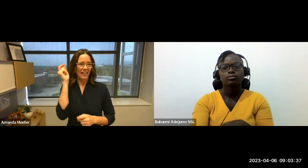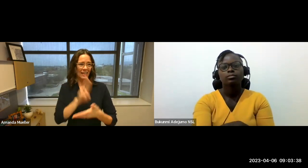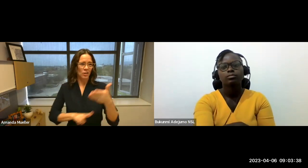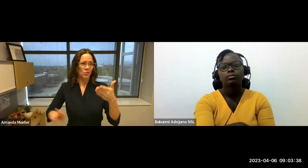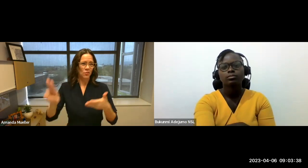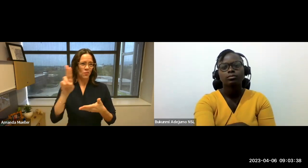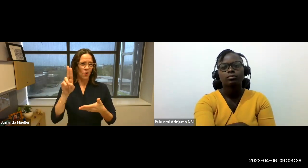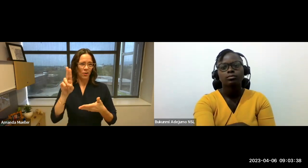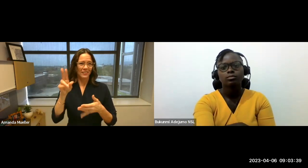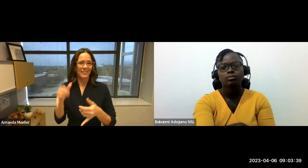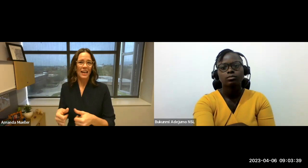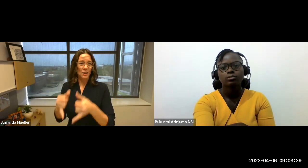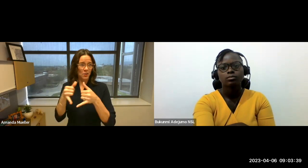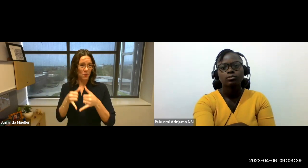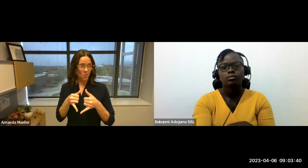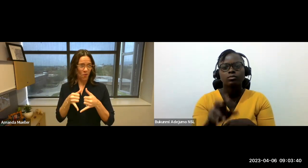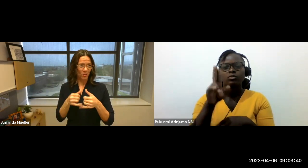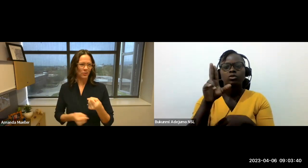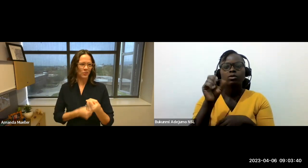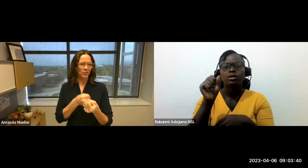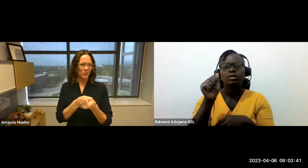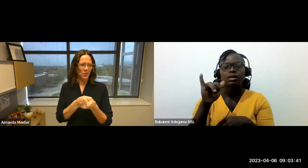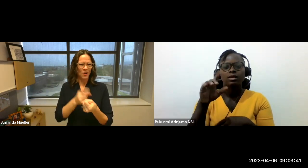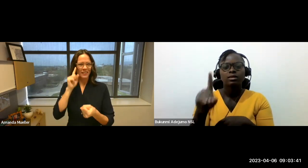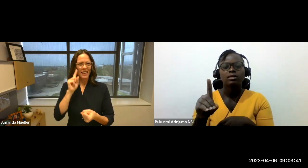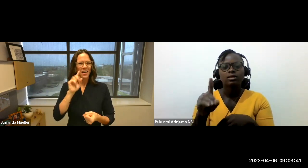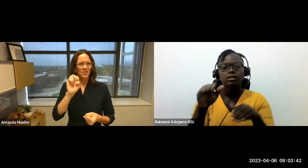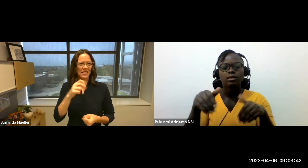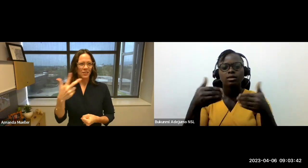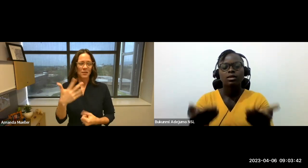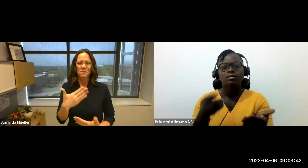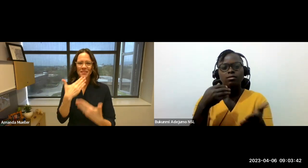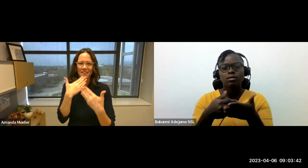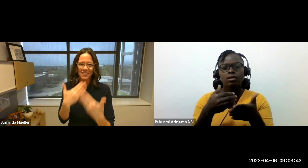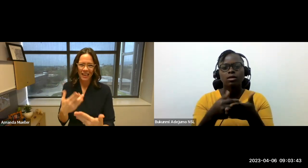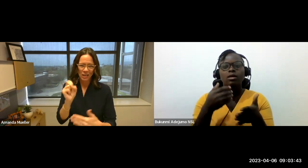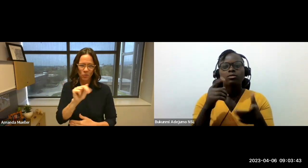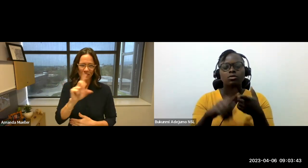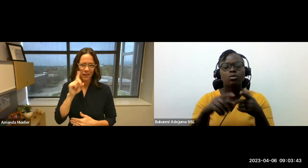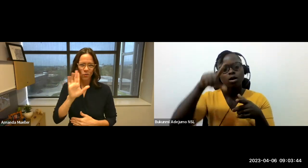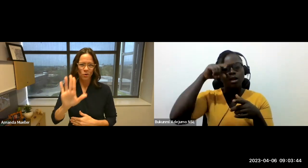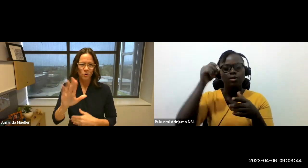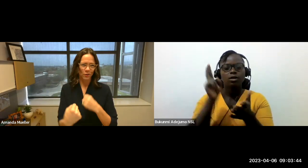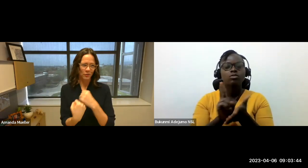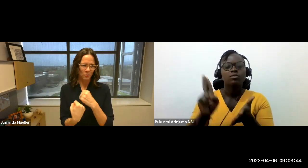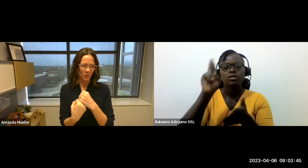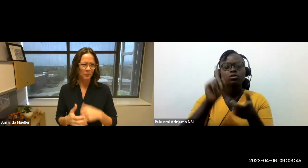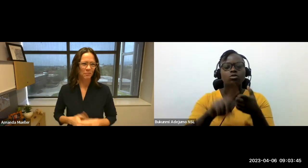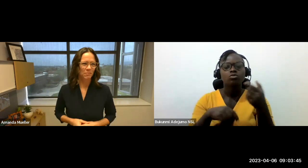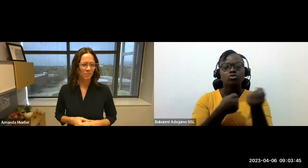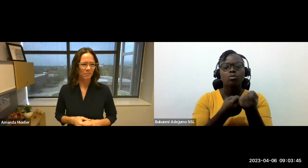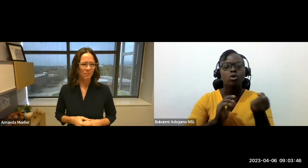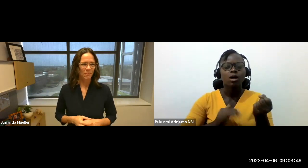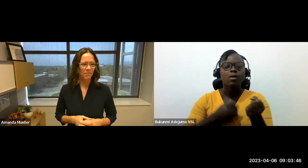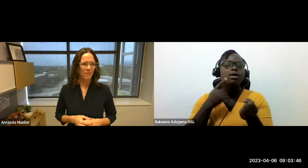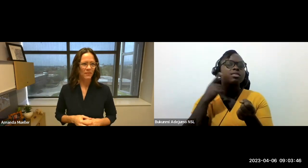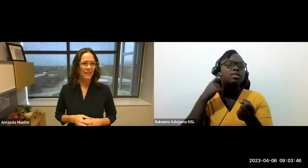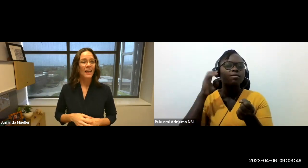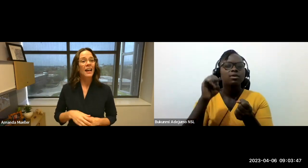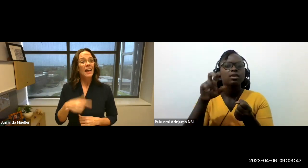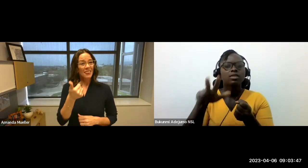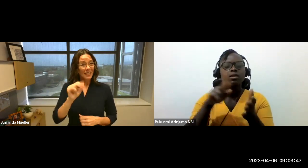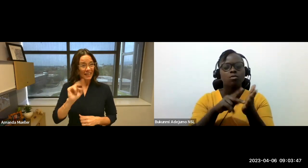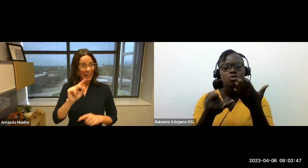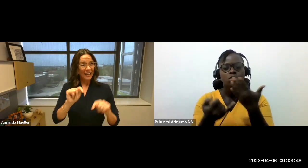us aid, generously gave a grant and awarded it to gallant at University to support our deaf program and thank you so much to us. Aid